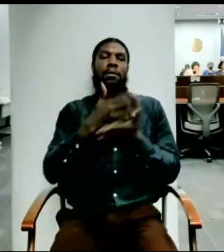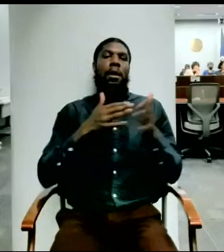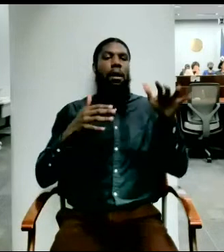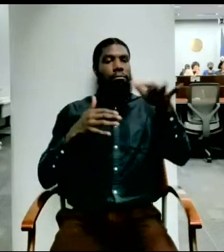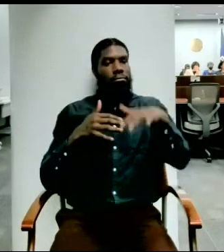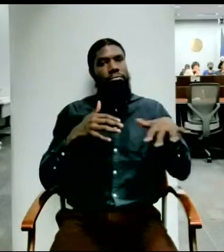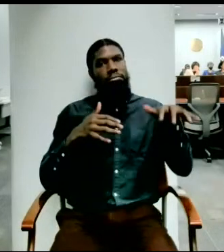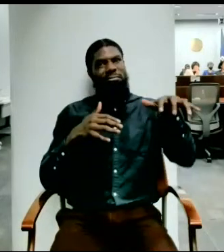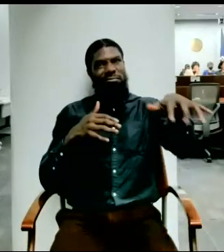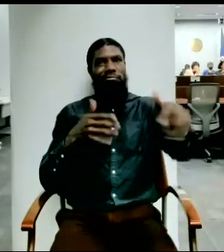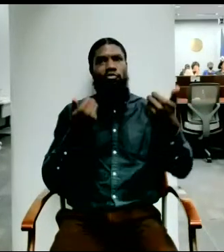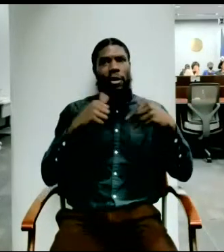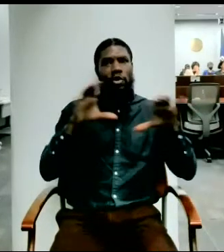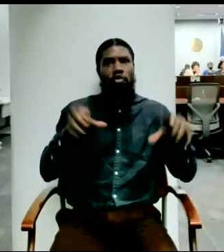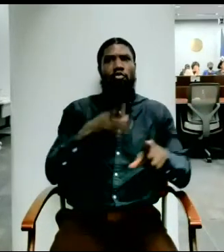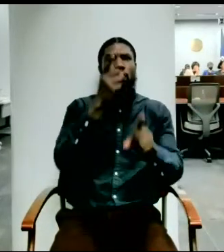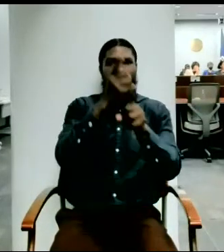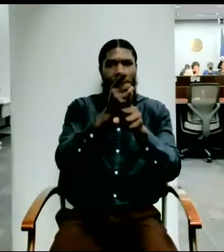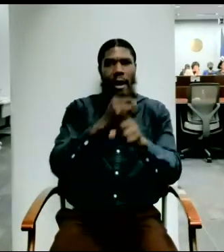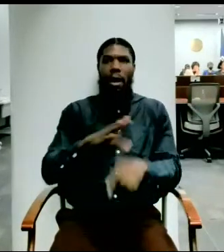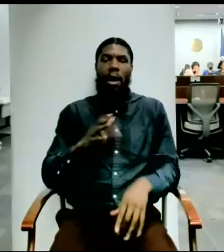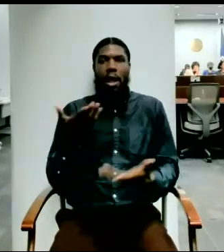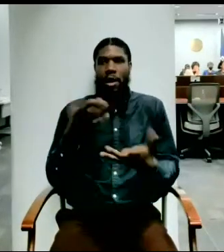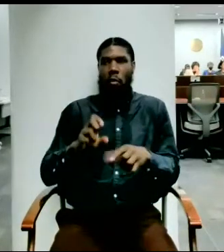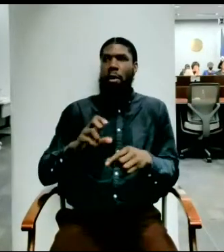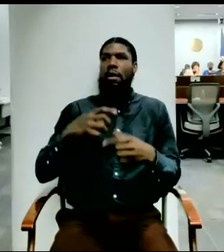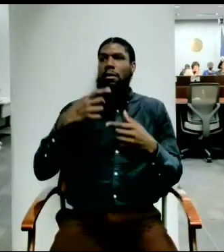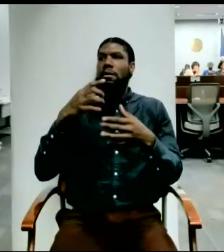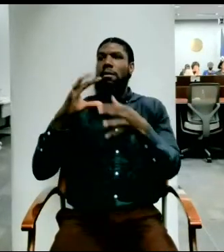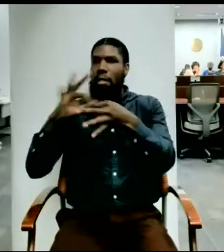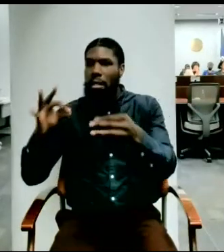I think you said, I don't want to put words in your mouth. I think most employers are trying to do the right thing,